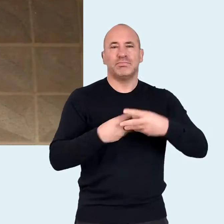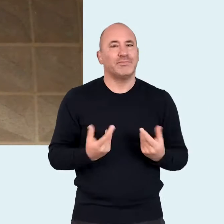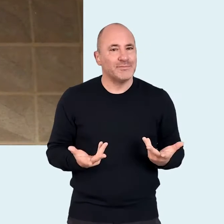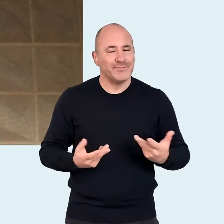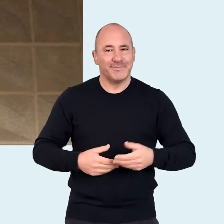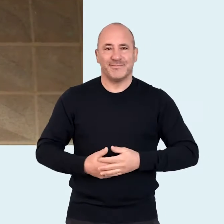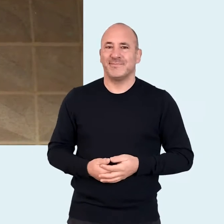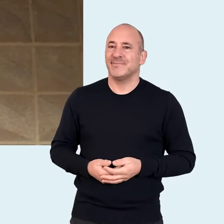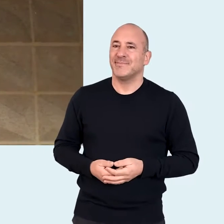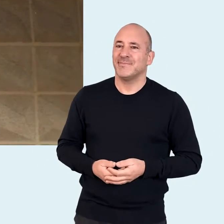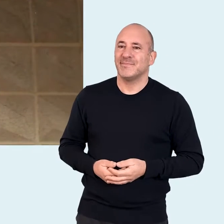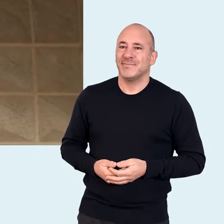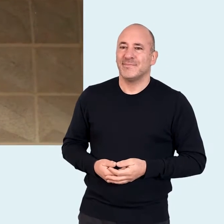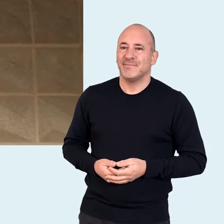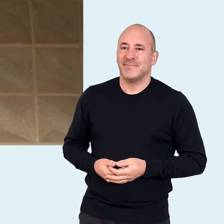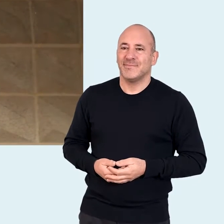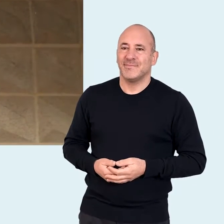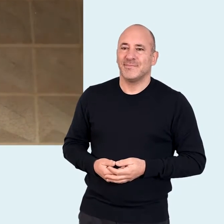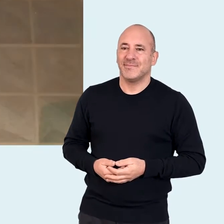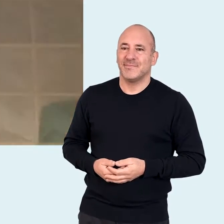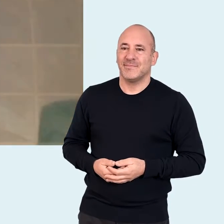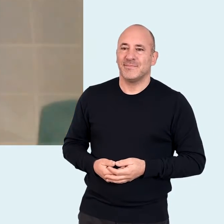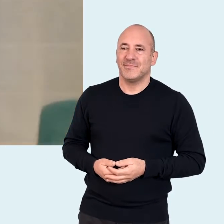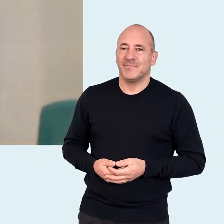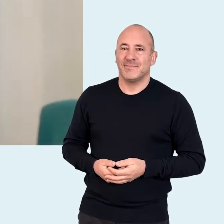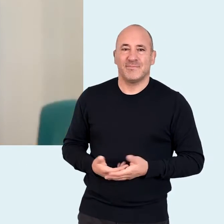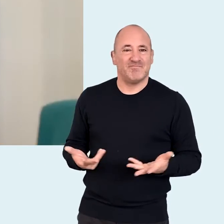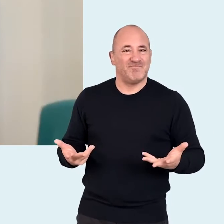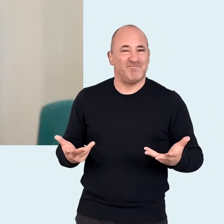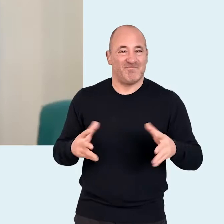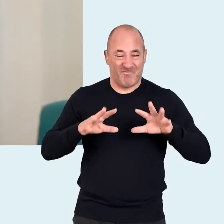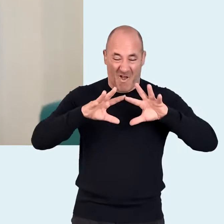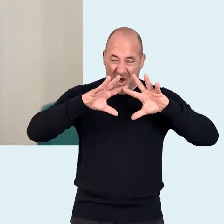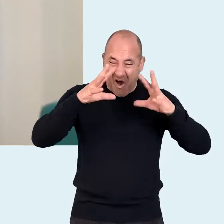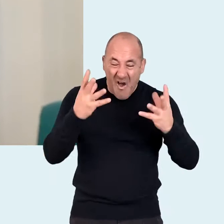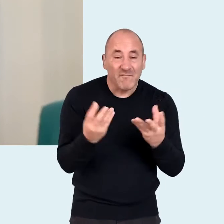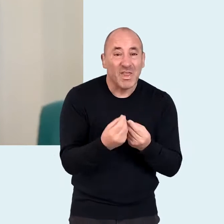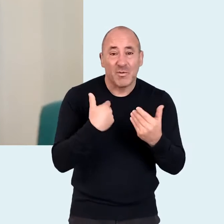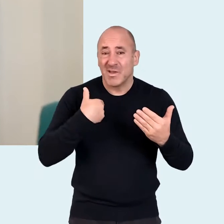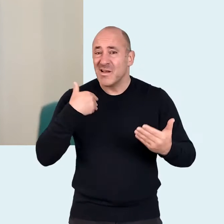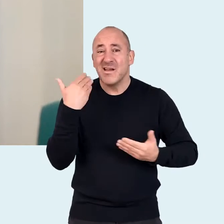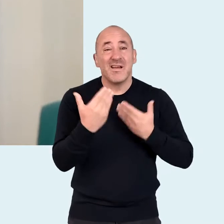what dance is supposed to be about.